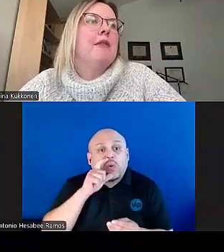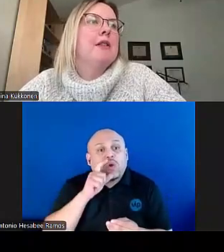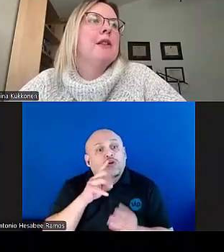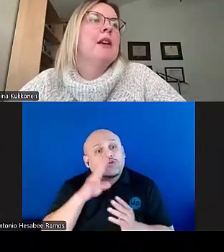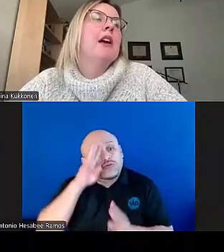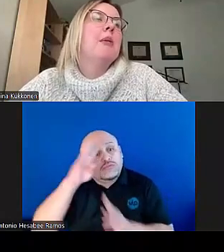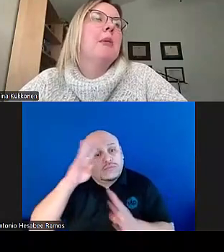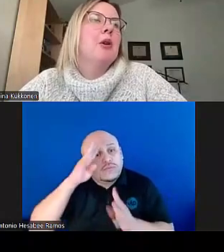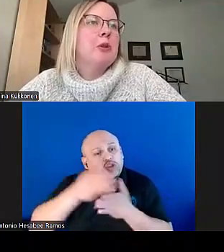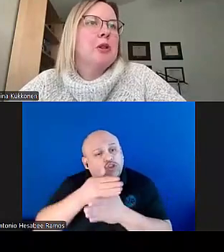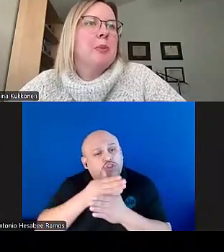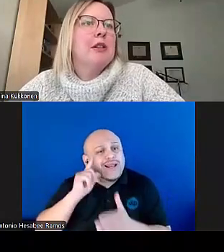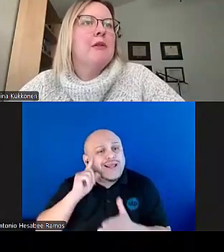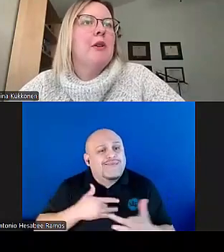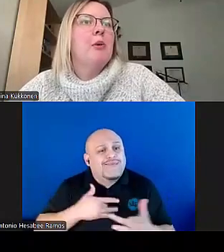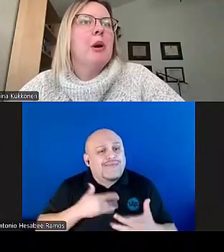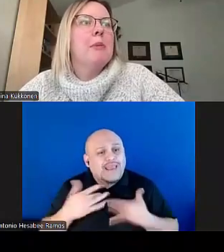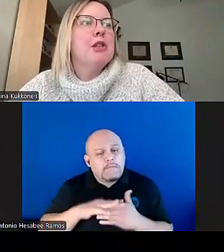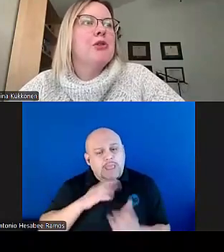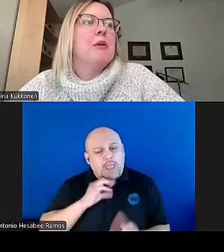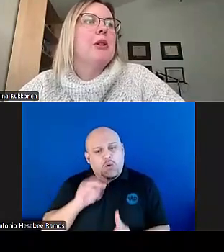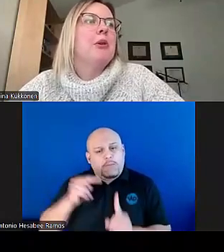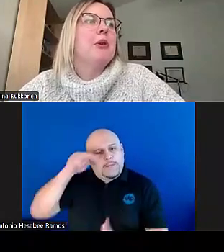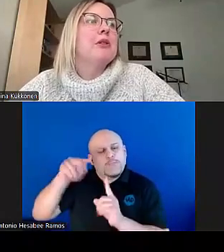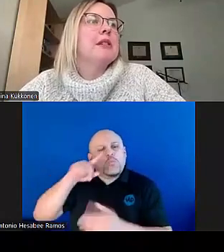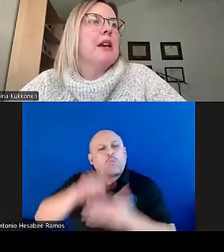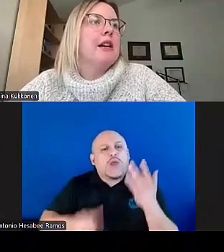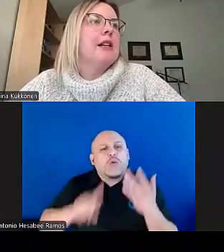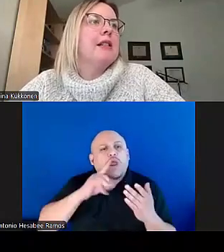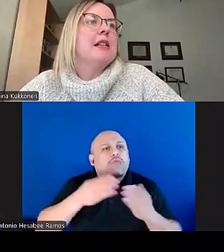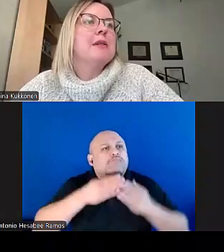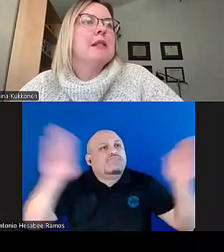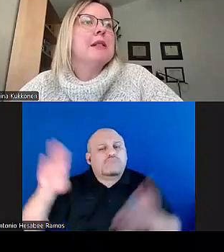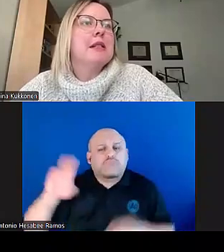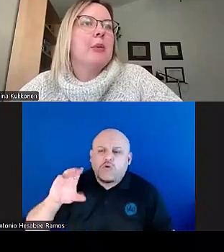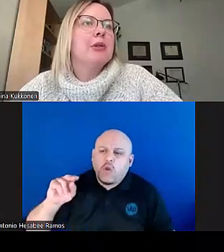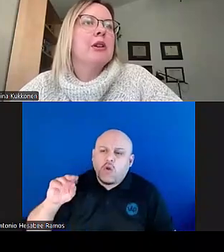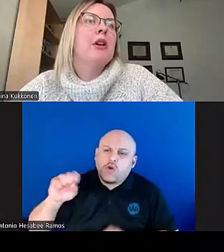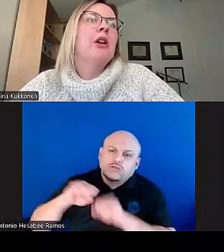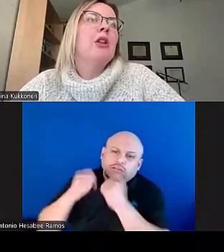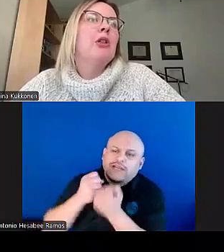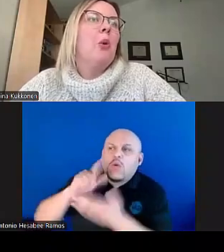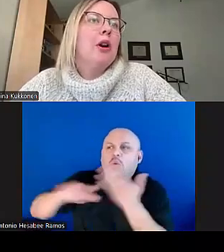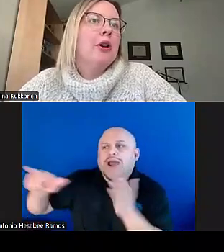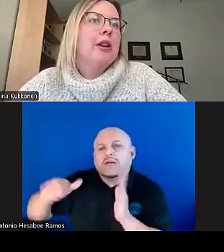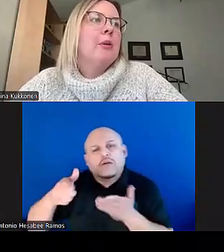event and my own perspective on what mainstream colonial society deems disabled. The water lily